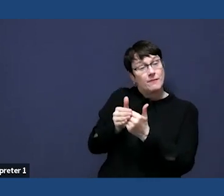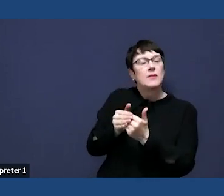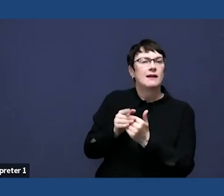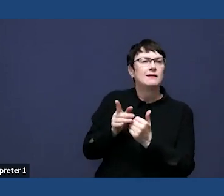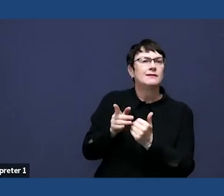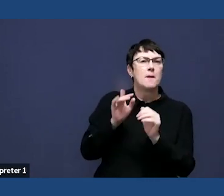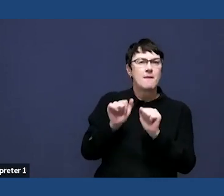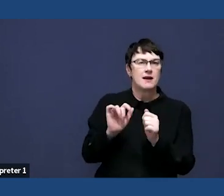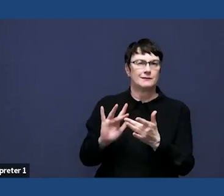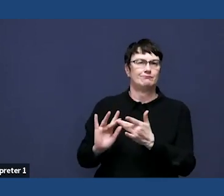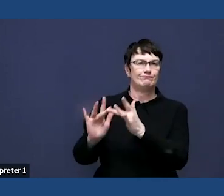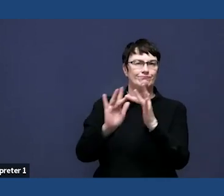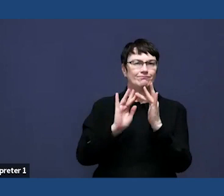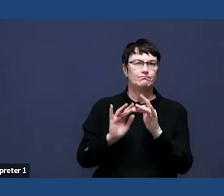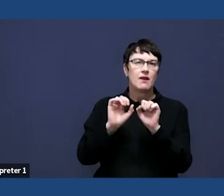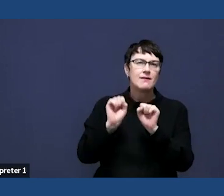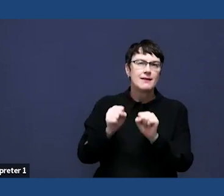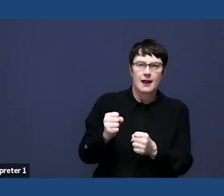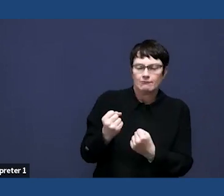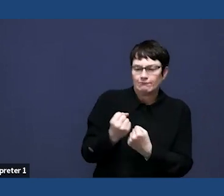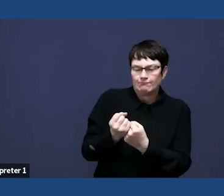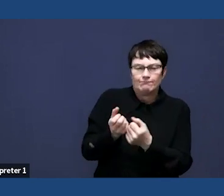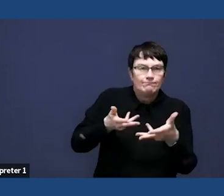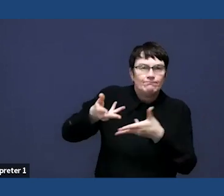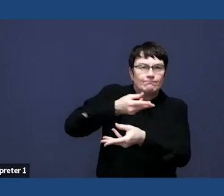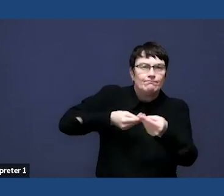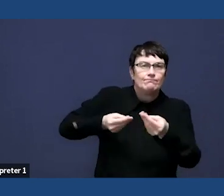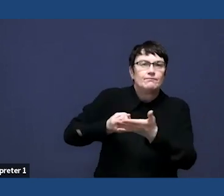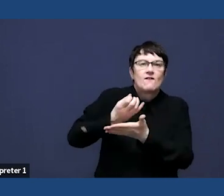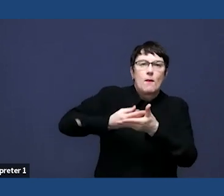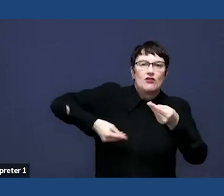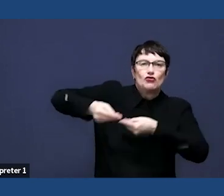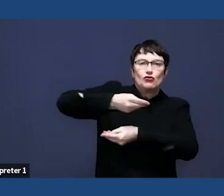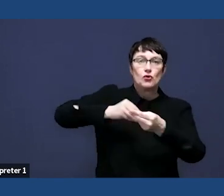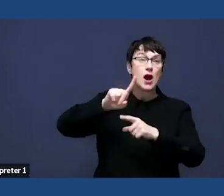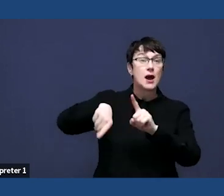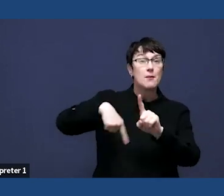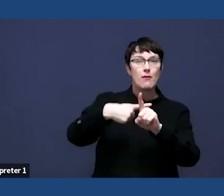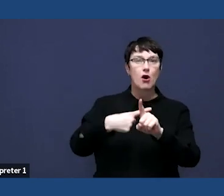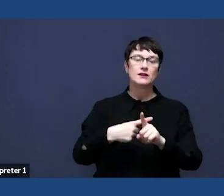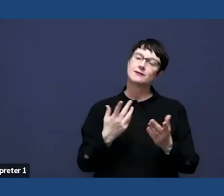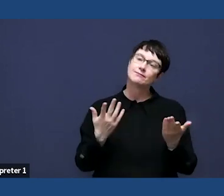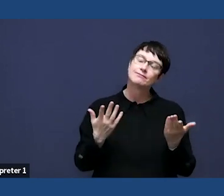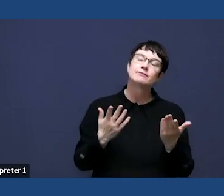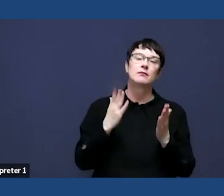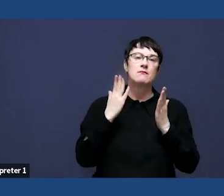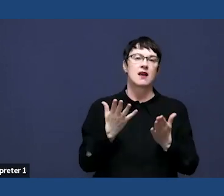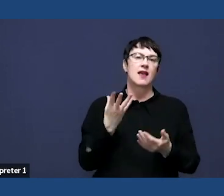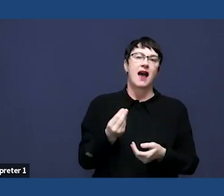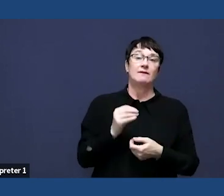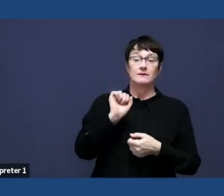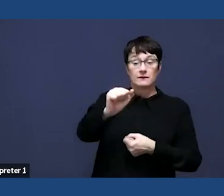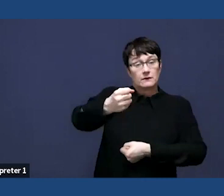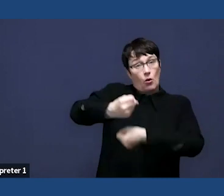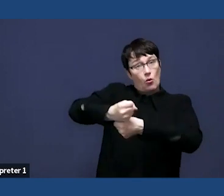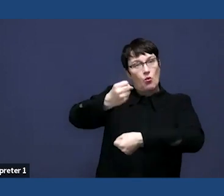So a role industry can play is supporting trusted patient organizations in the community